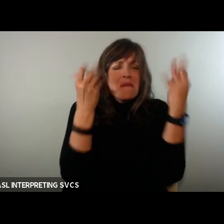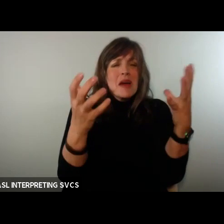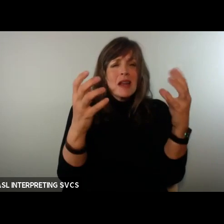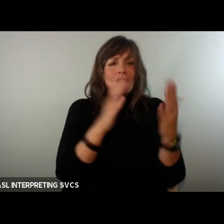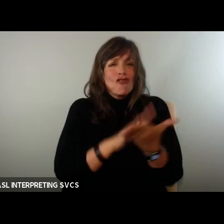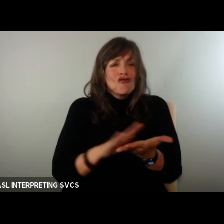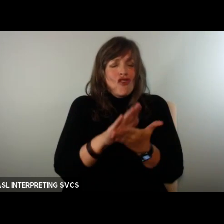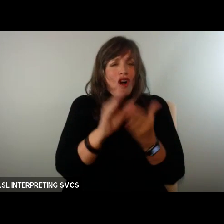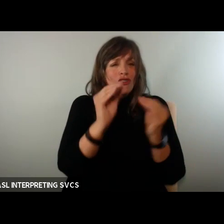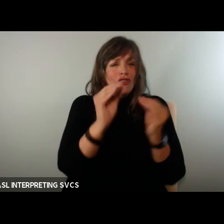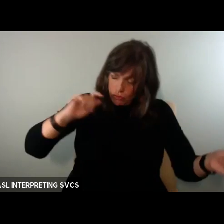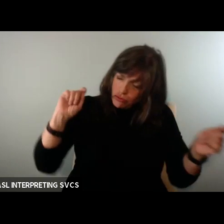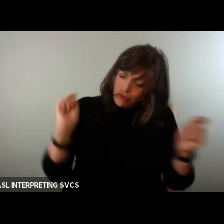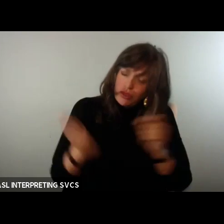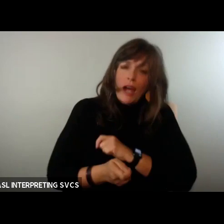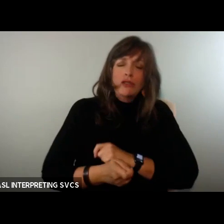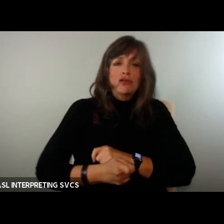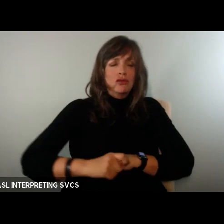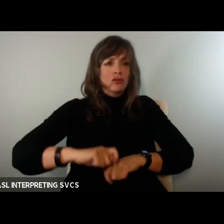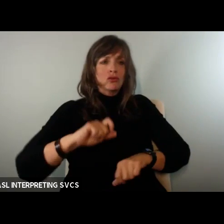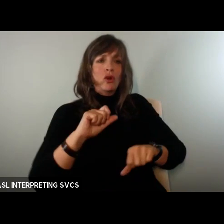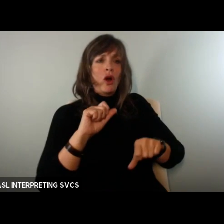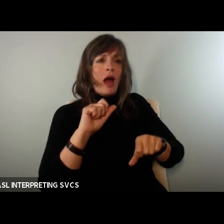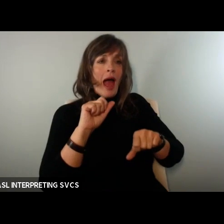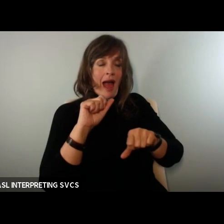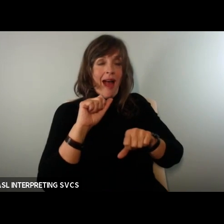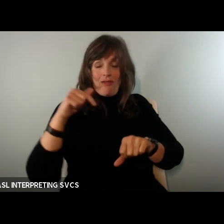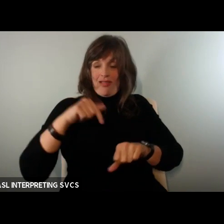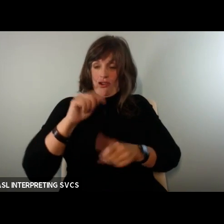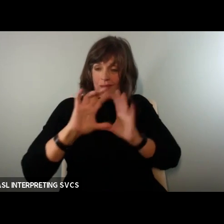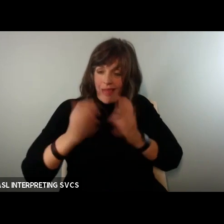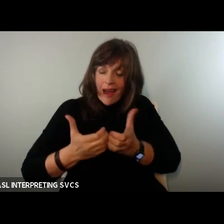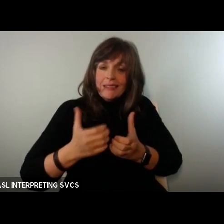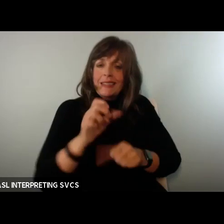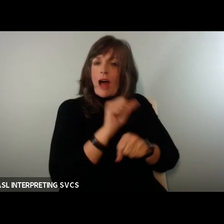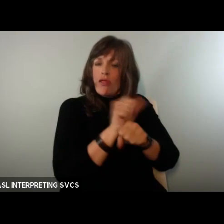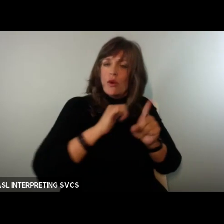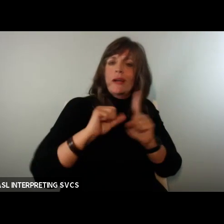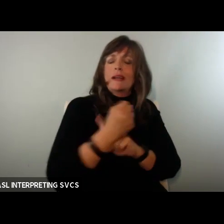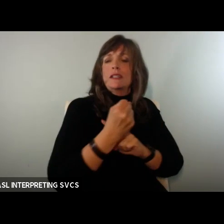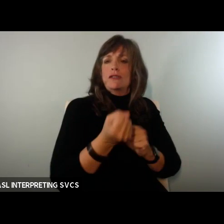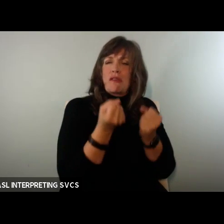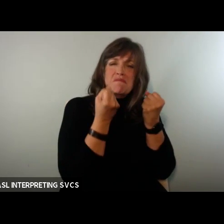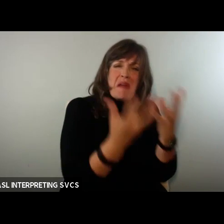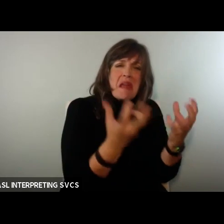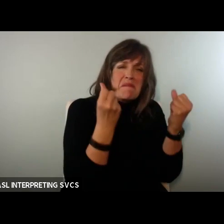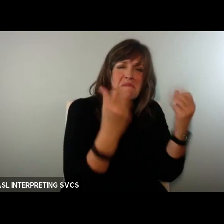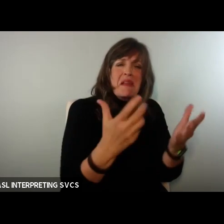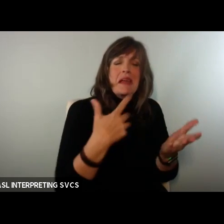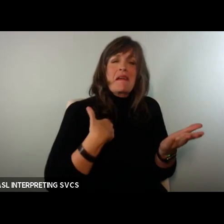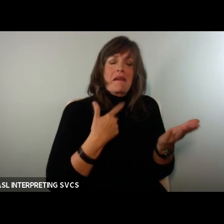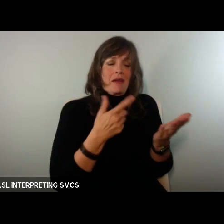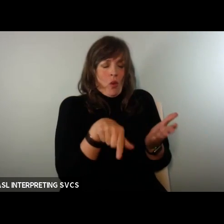and the working conditions of hundreds of thousands of students to remote online platforms. Indeed, Zoom University is already a somewhat snarky